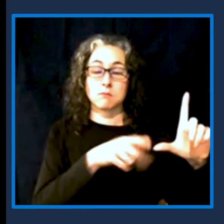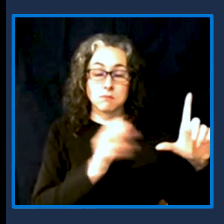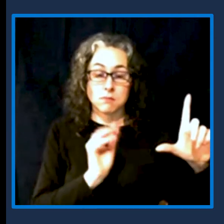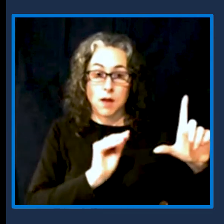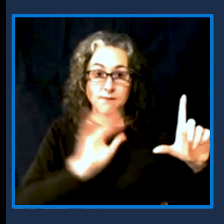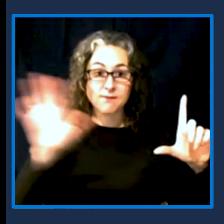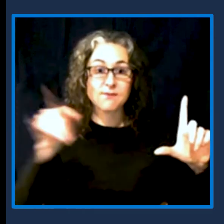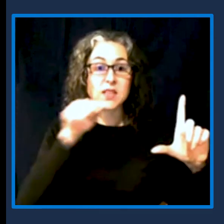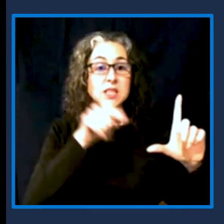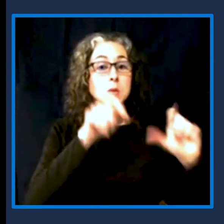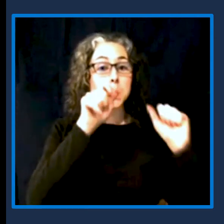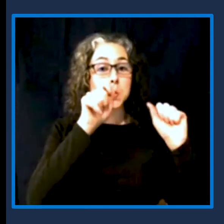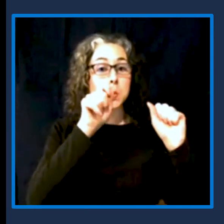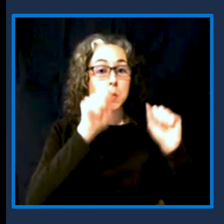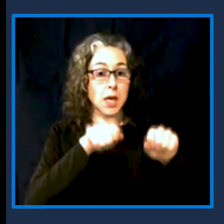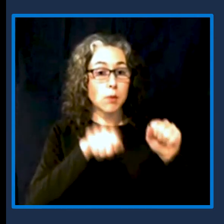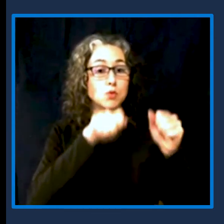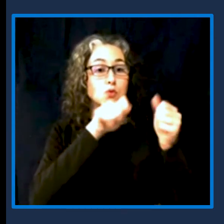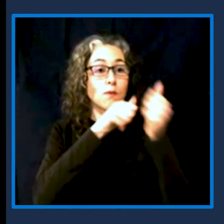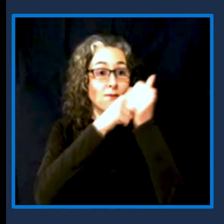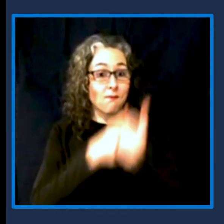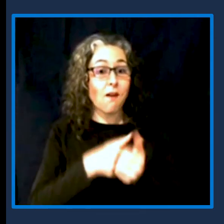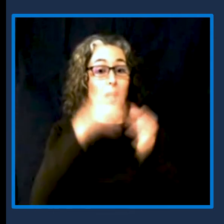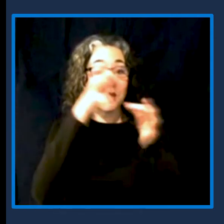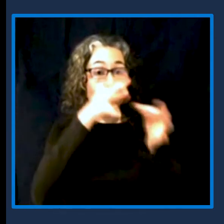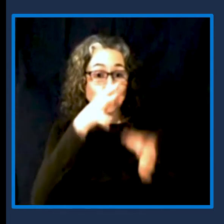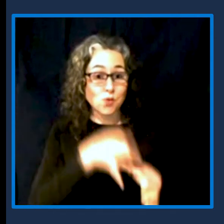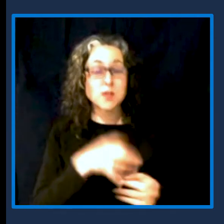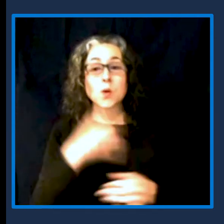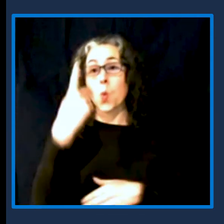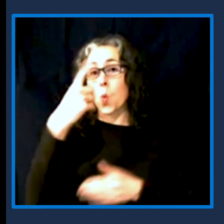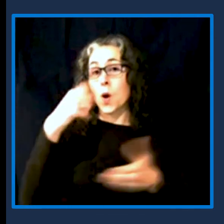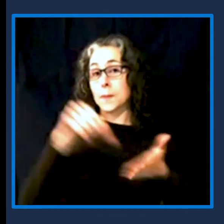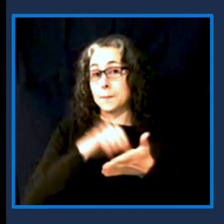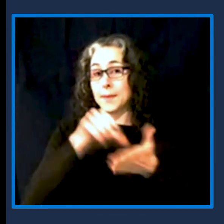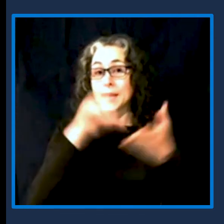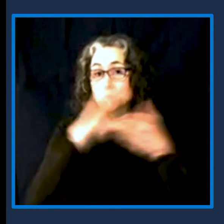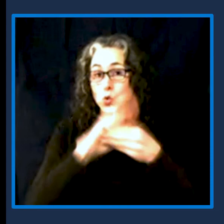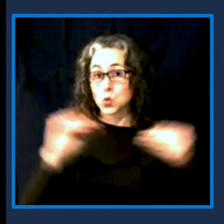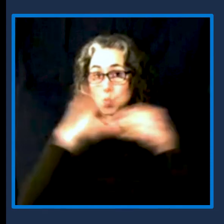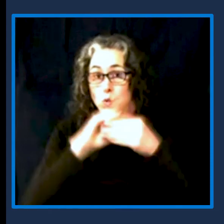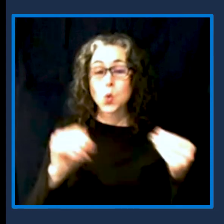was able to follow the directions which was to write a one-page story however as you'll notice